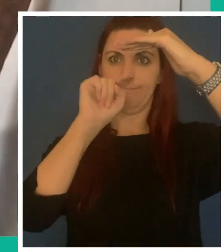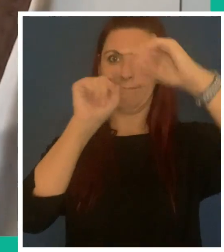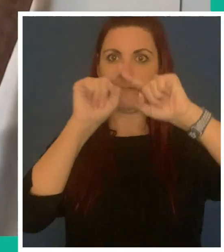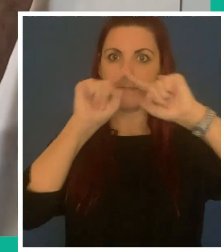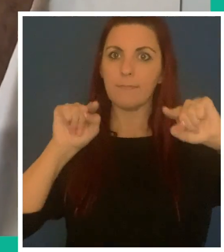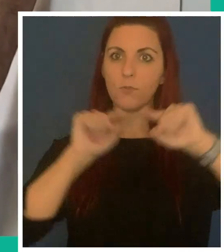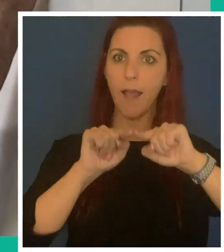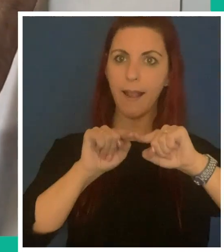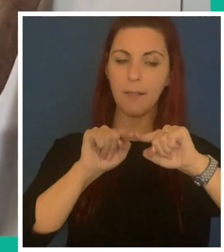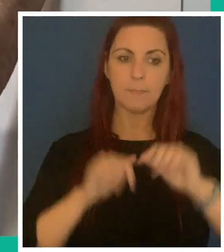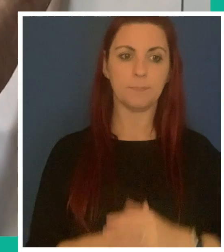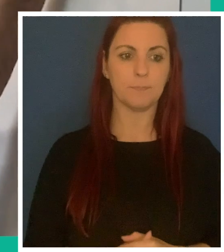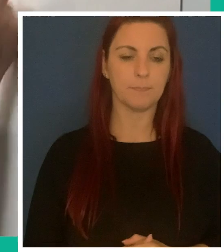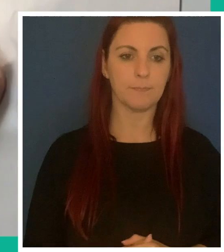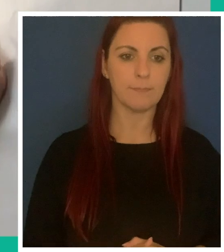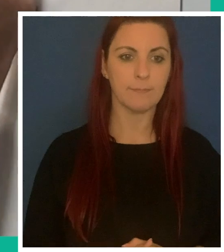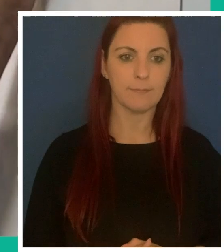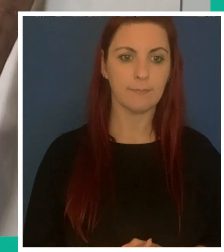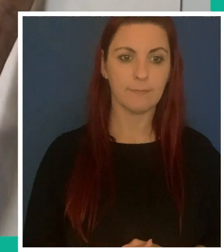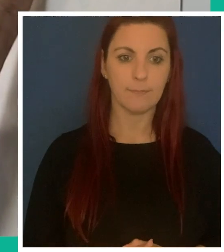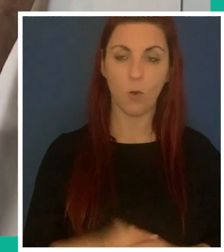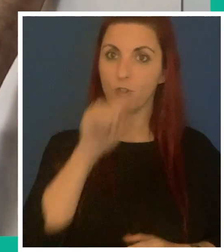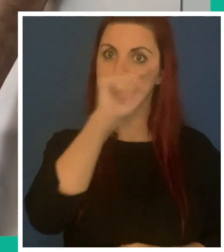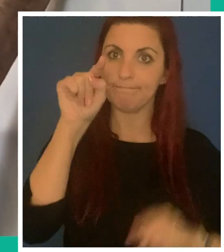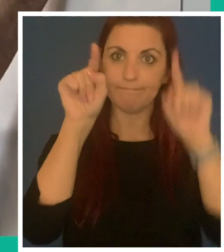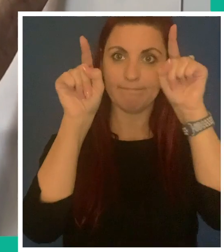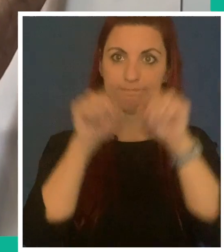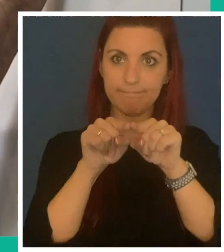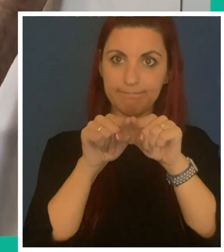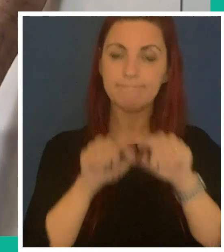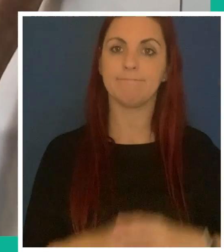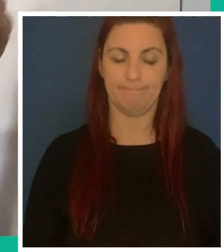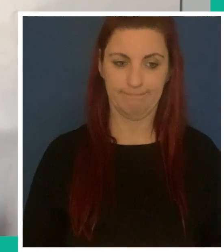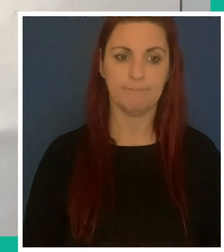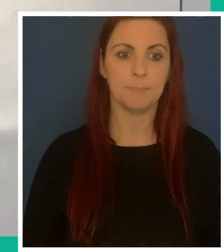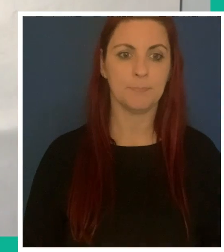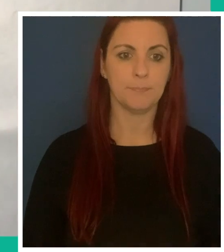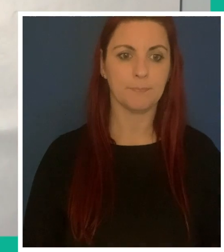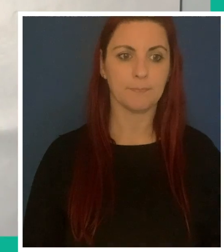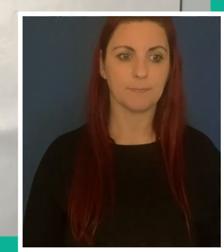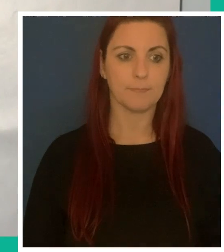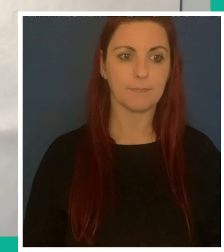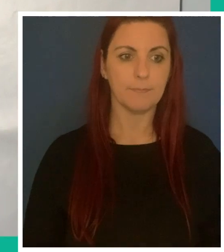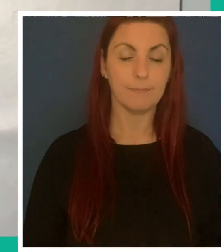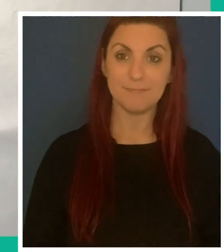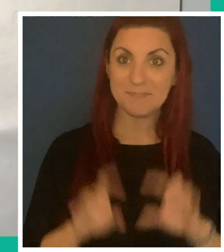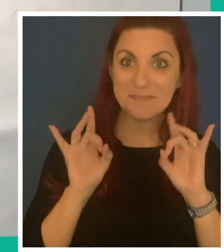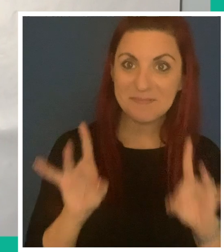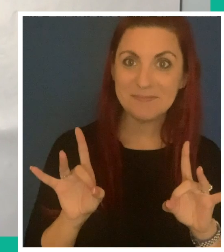Flat across the top like this and pointy at the bottom like that, all right.